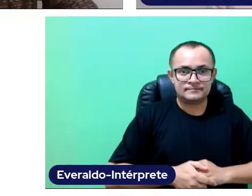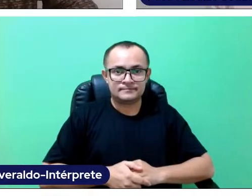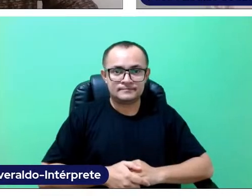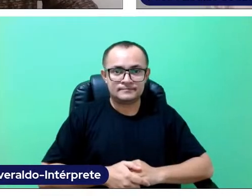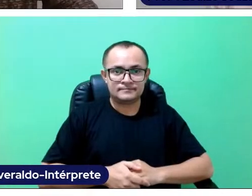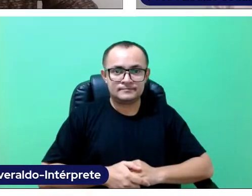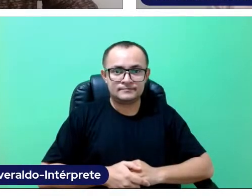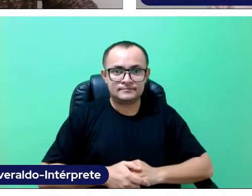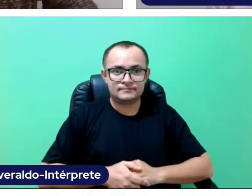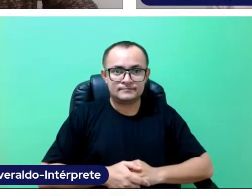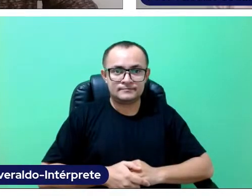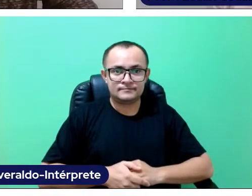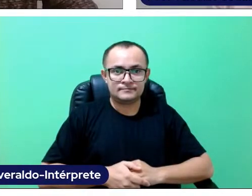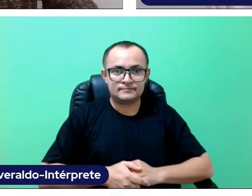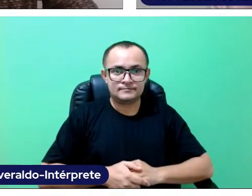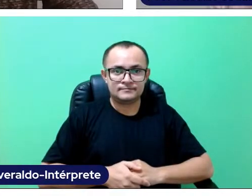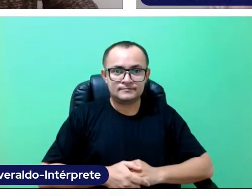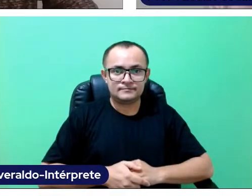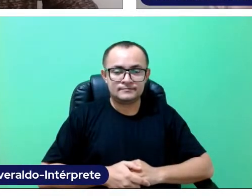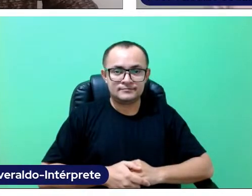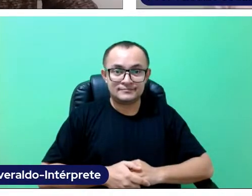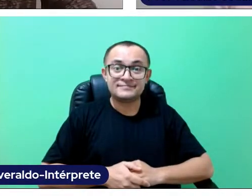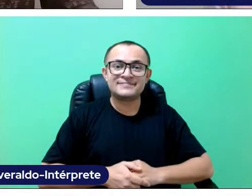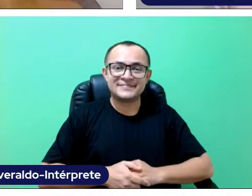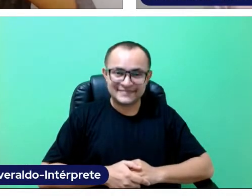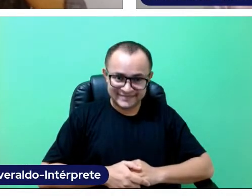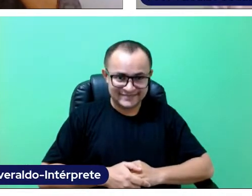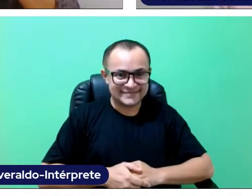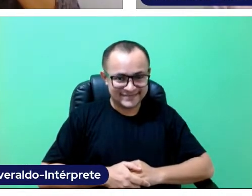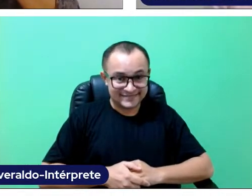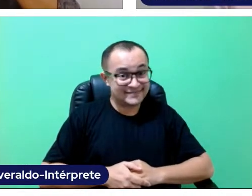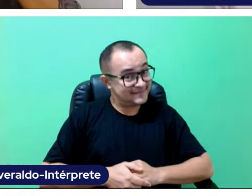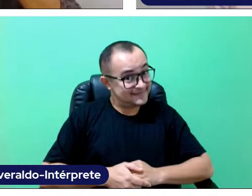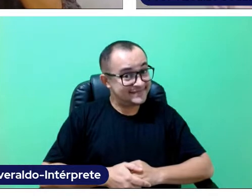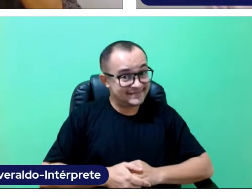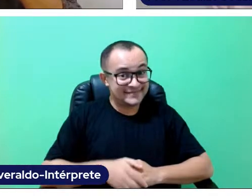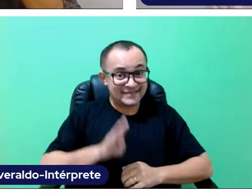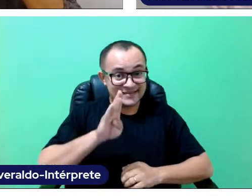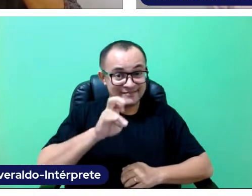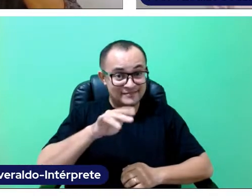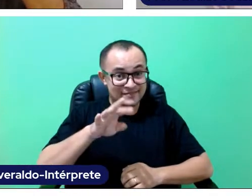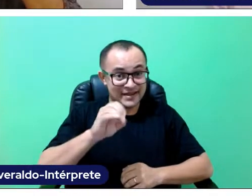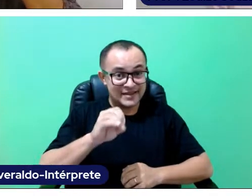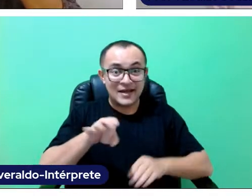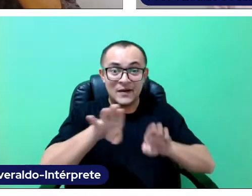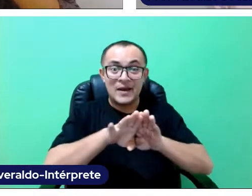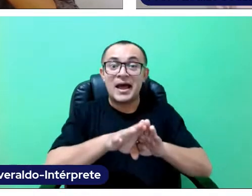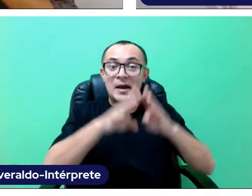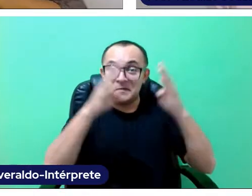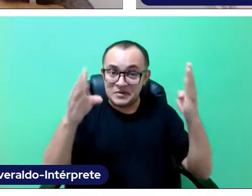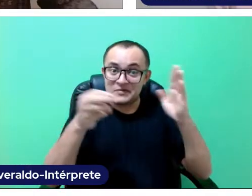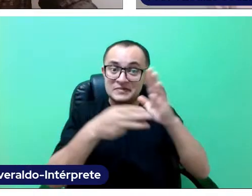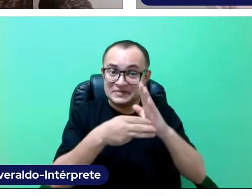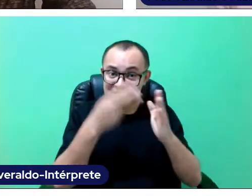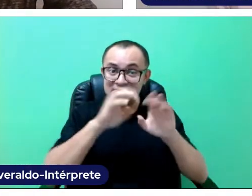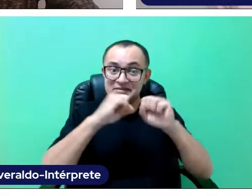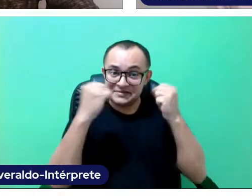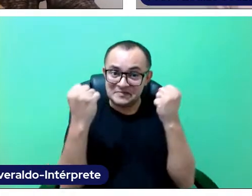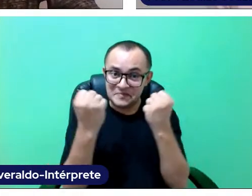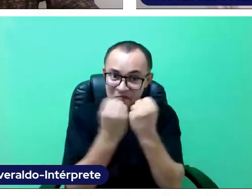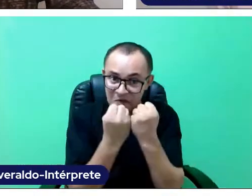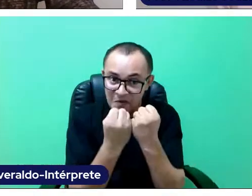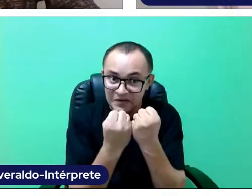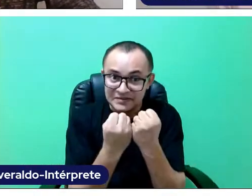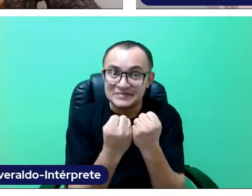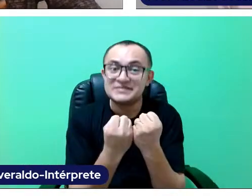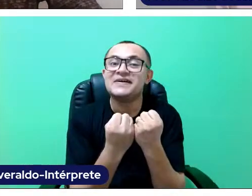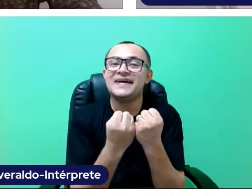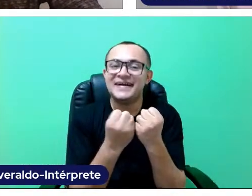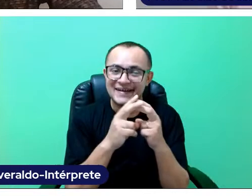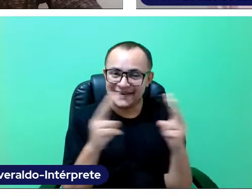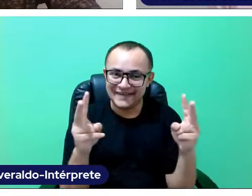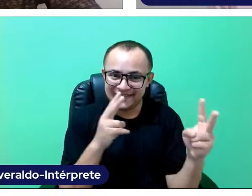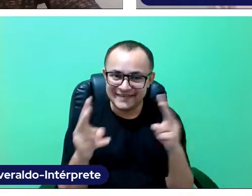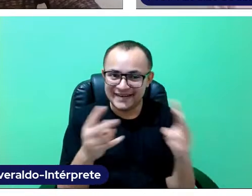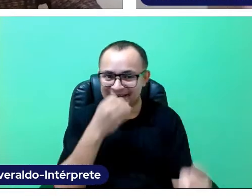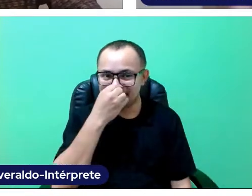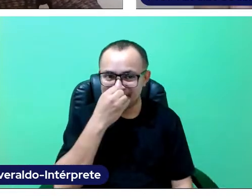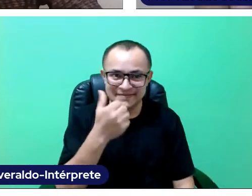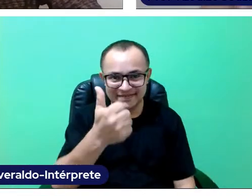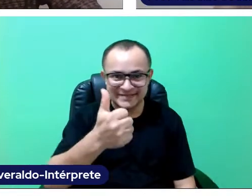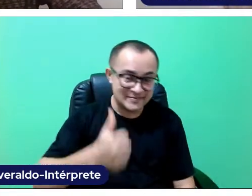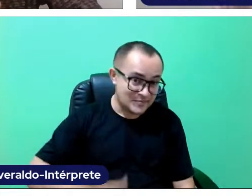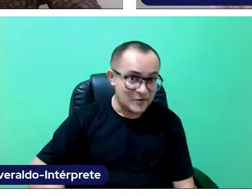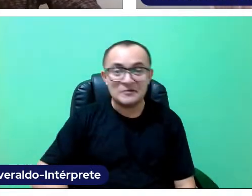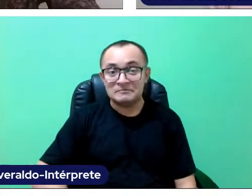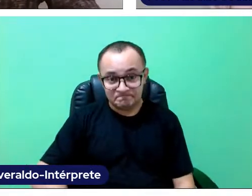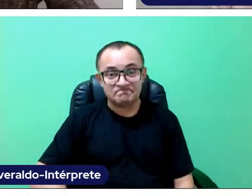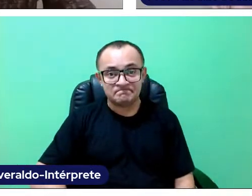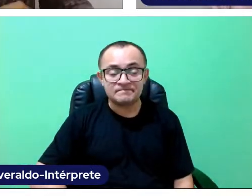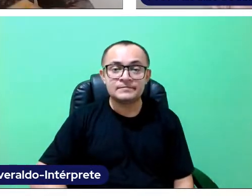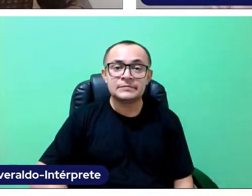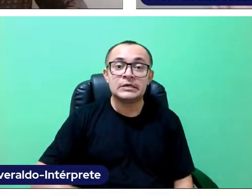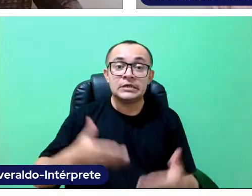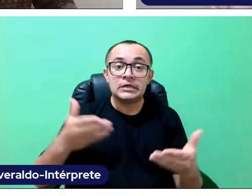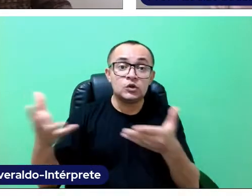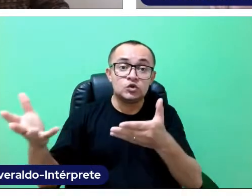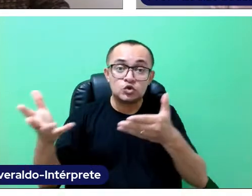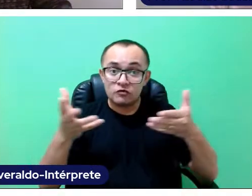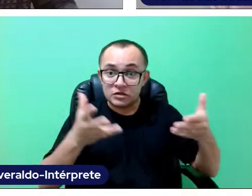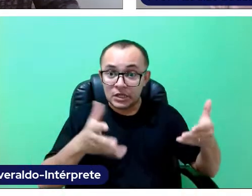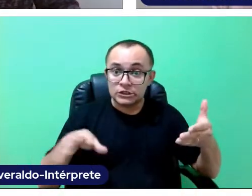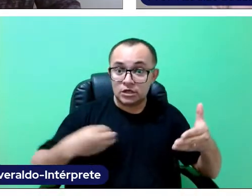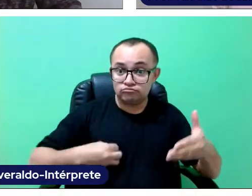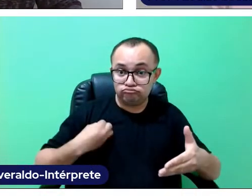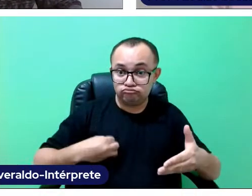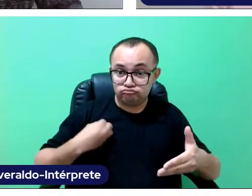Now we are offically started, professor Breno! - The protocols are done with, right Louize? - Yes, our guests are also ready.